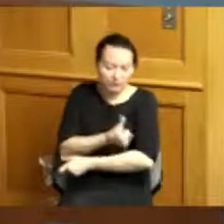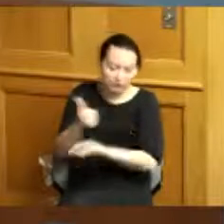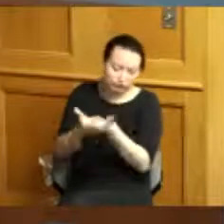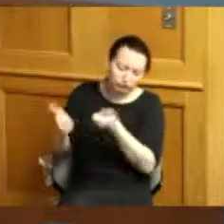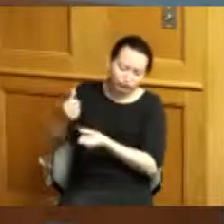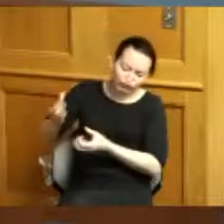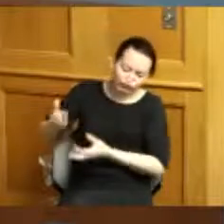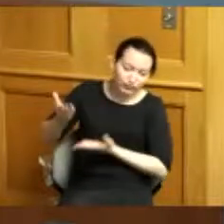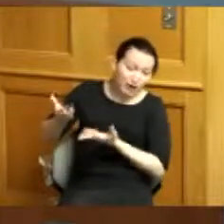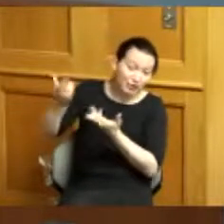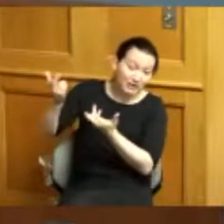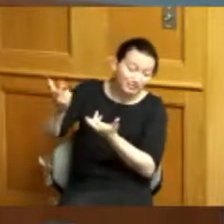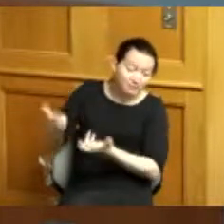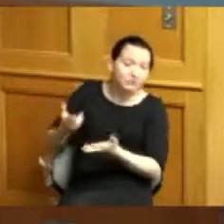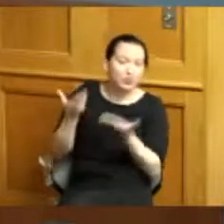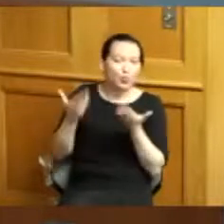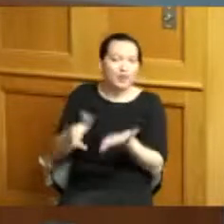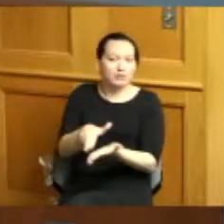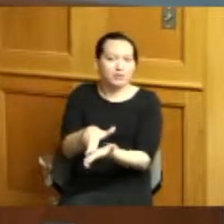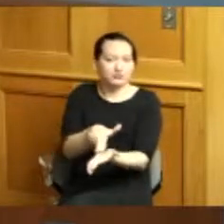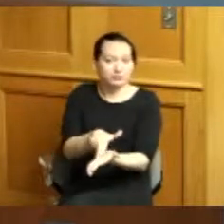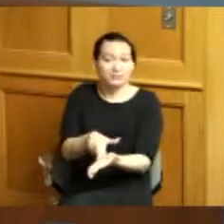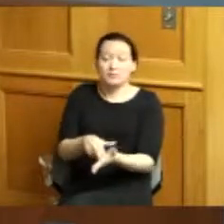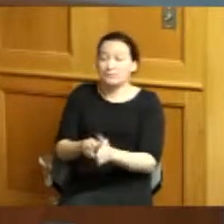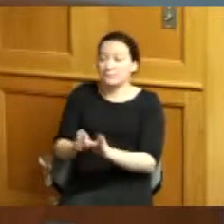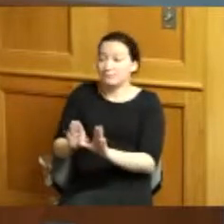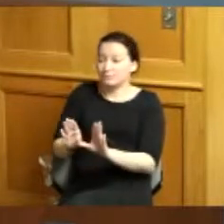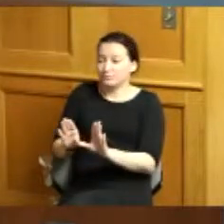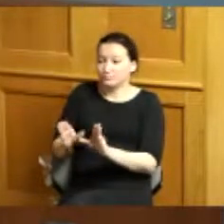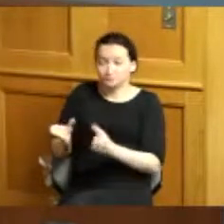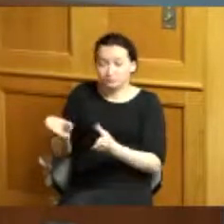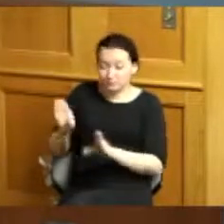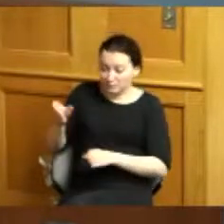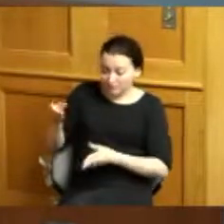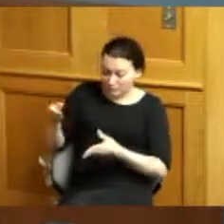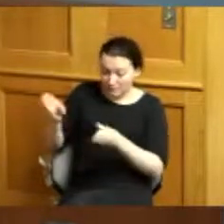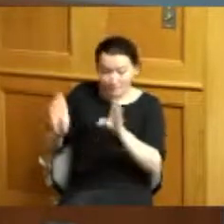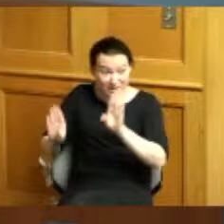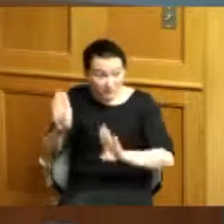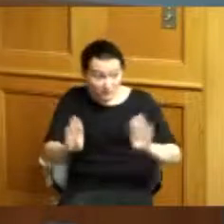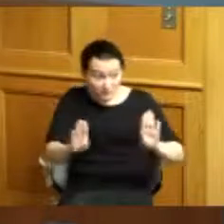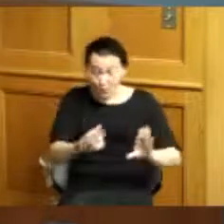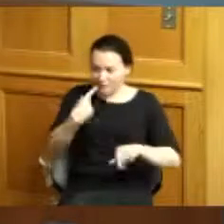went ahead with this contract we bit it out once all the bids were more than 10 percent